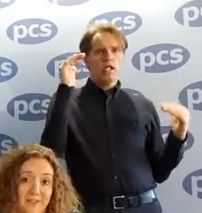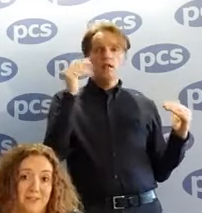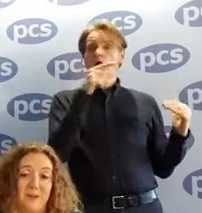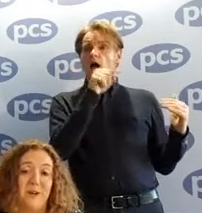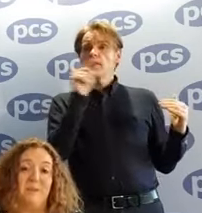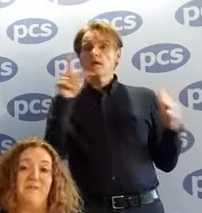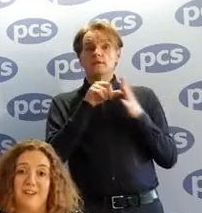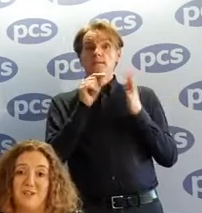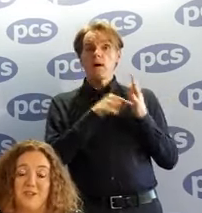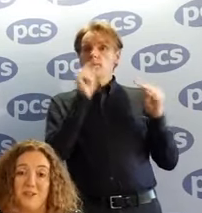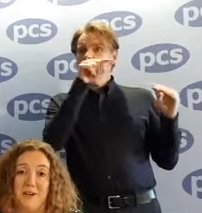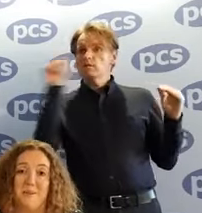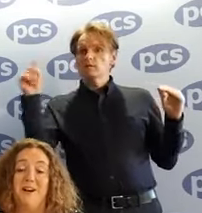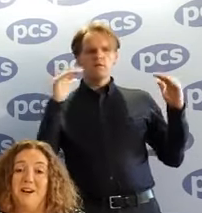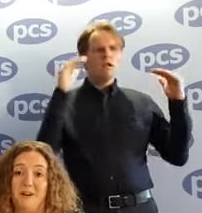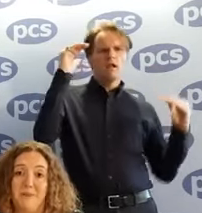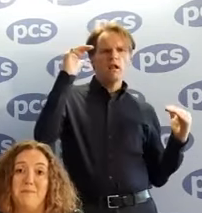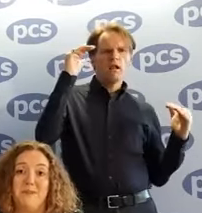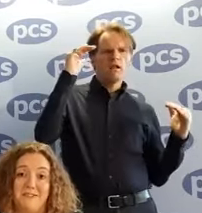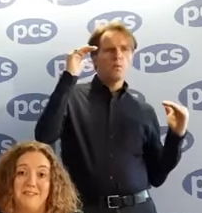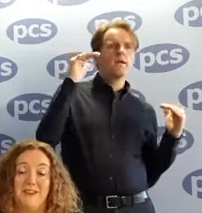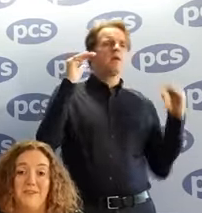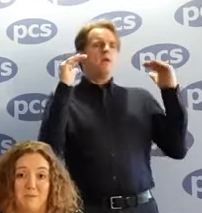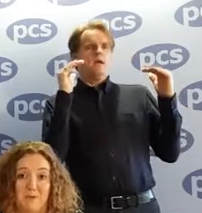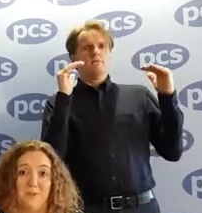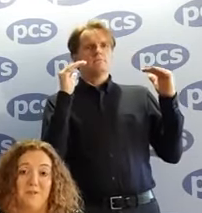of living has gone up, inflation has gone up and our members deserve a proper